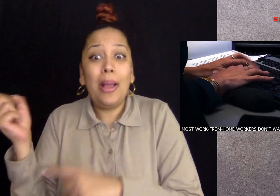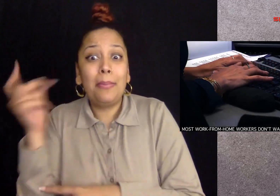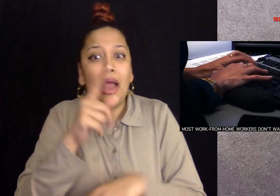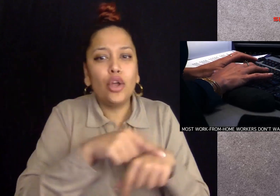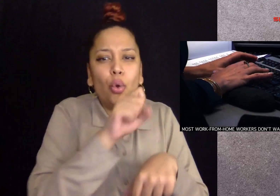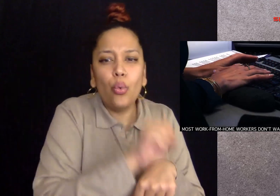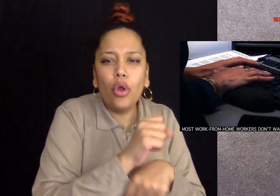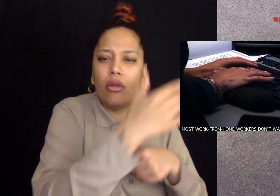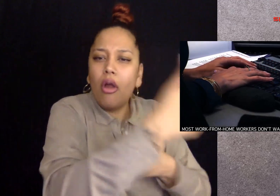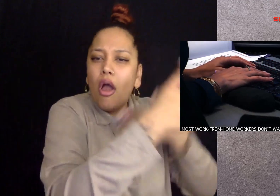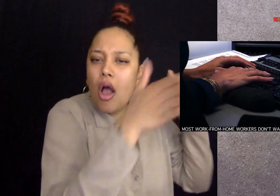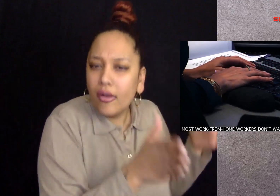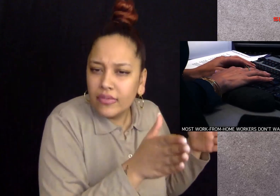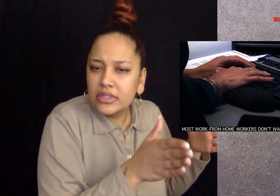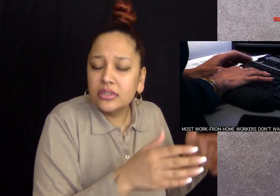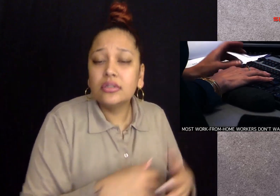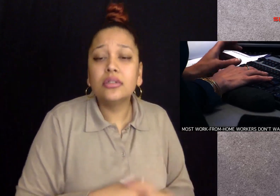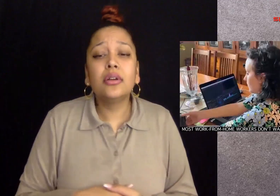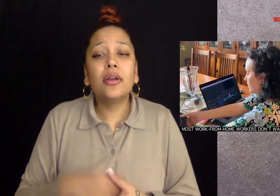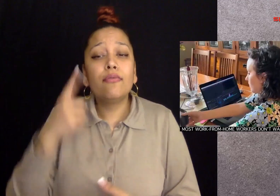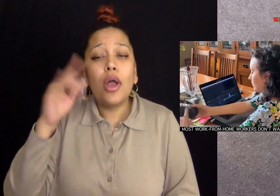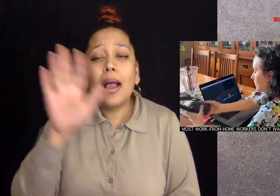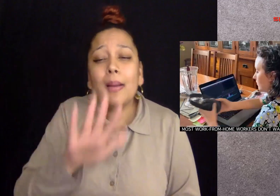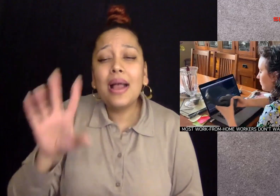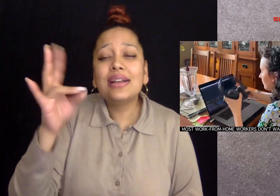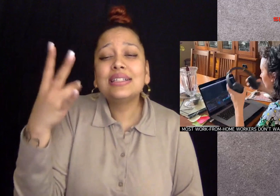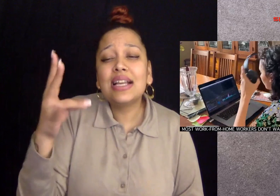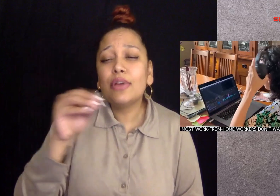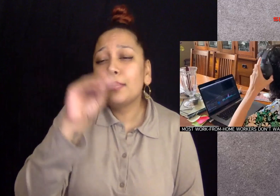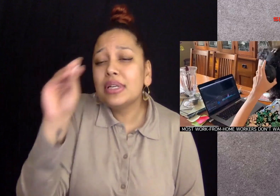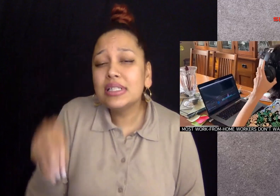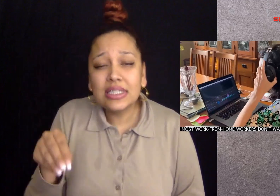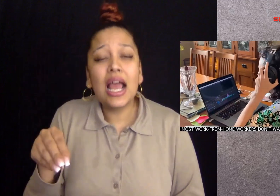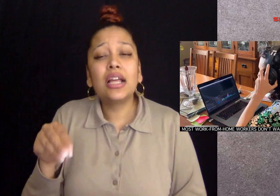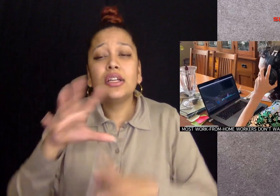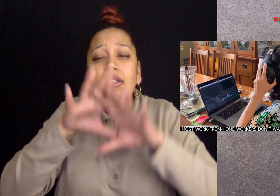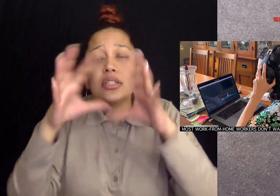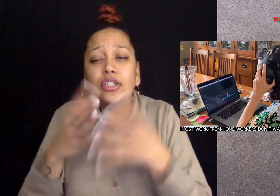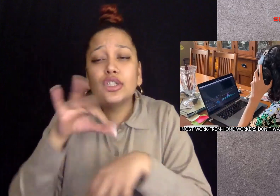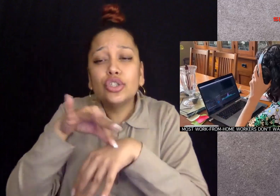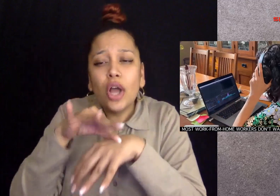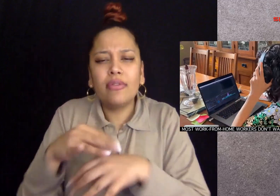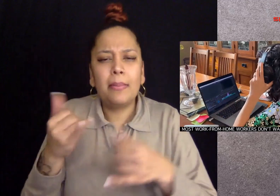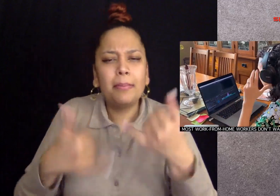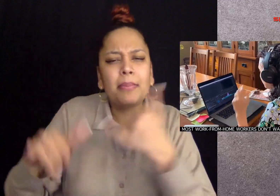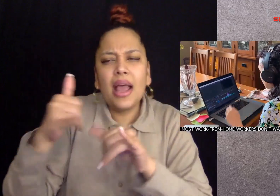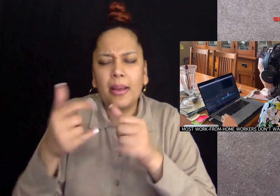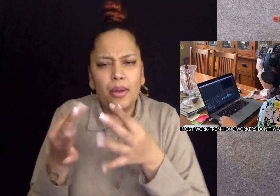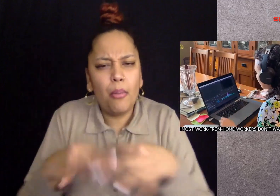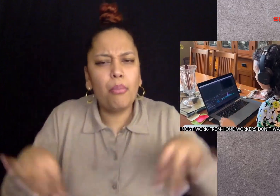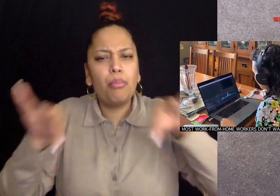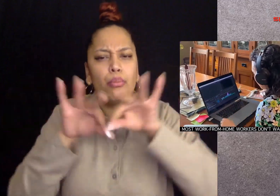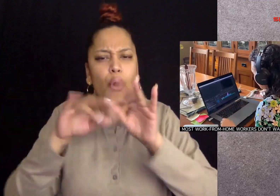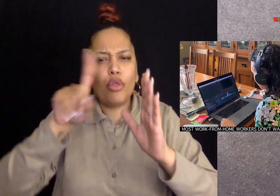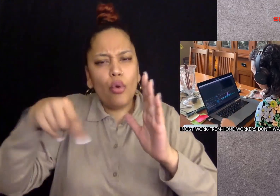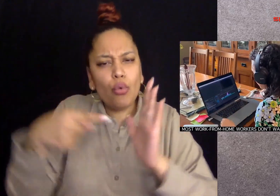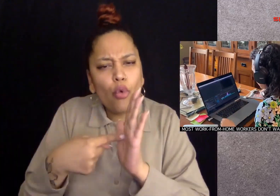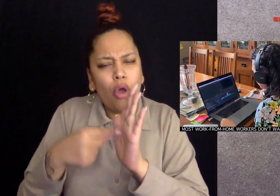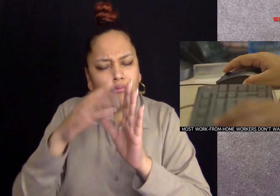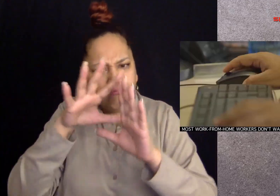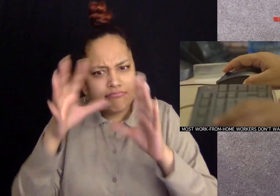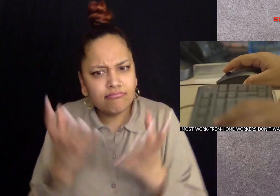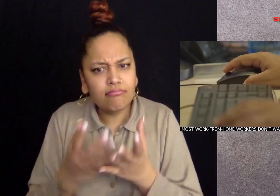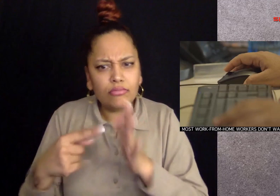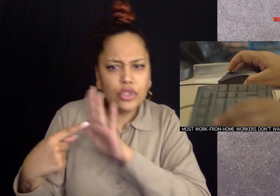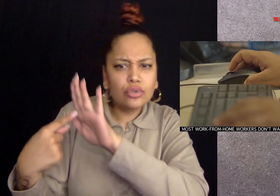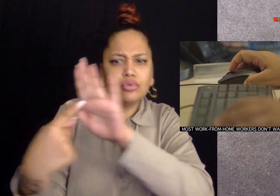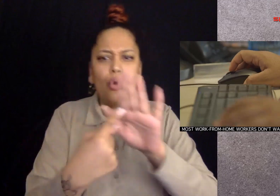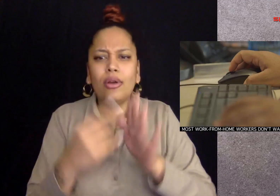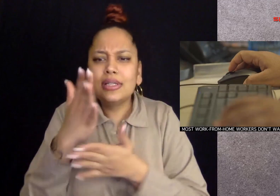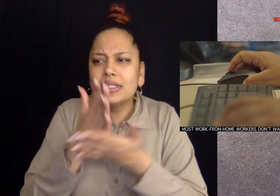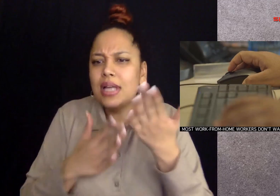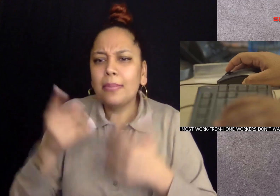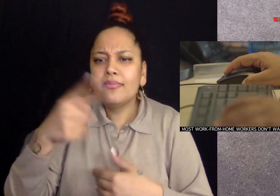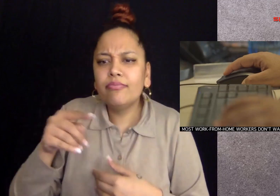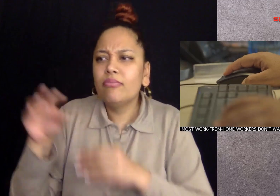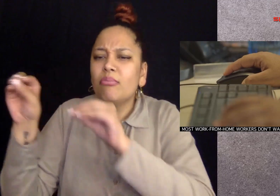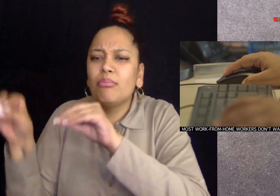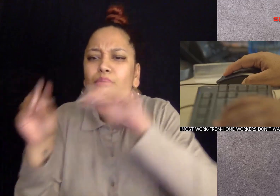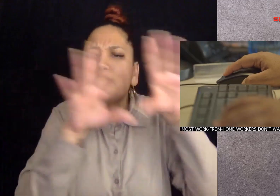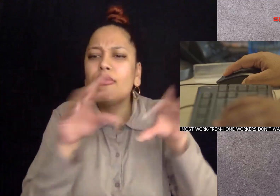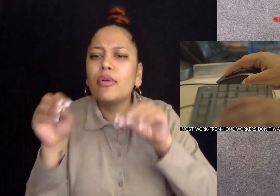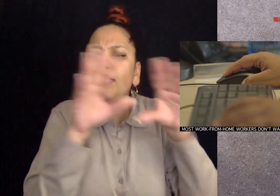third say childcare is an issue in returning to the office and for about 17% say geography